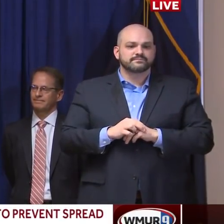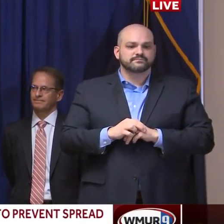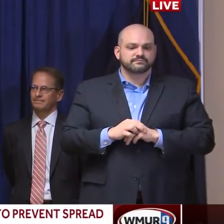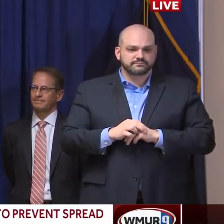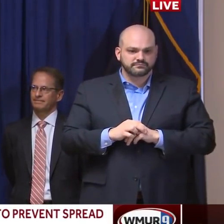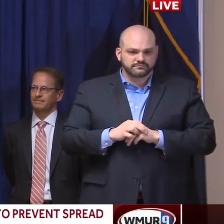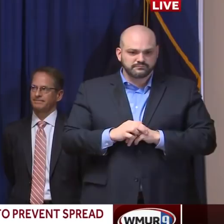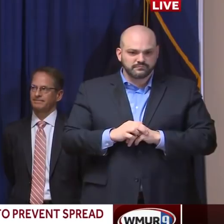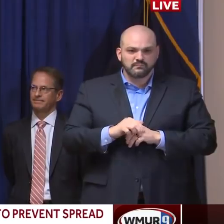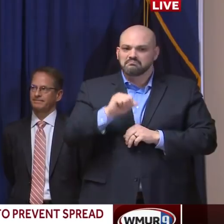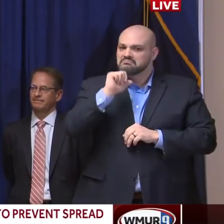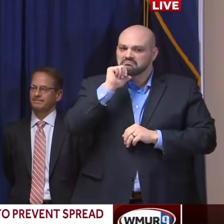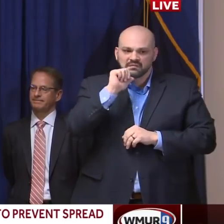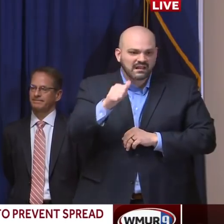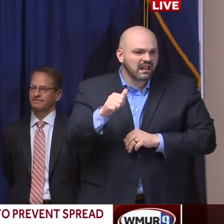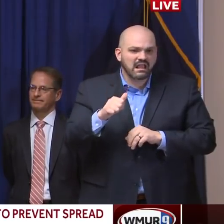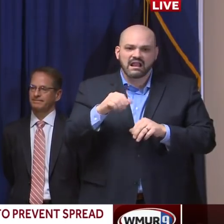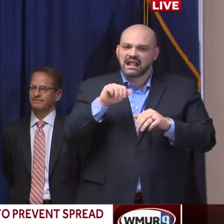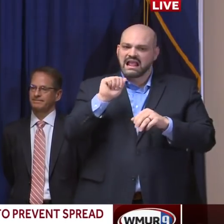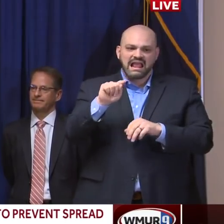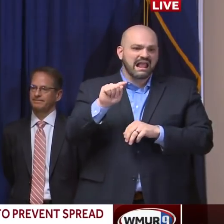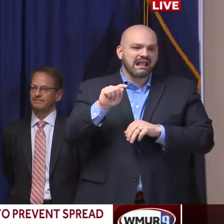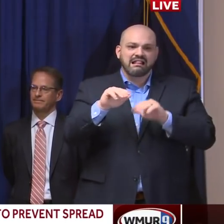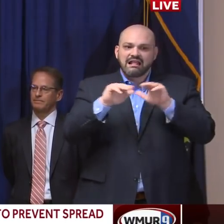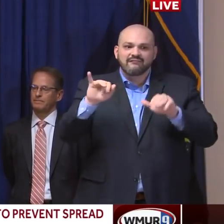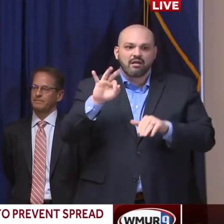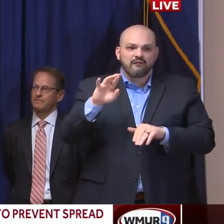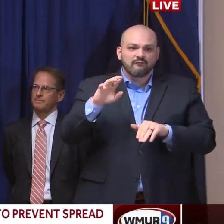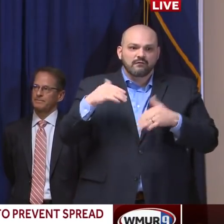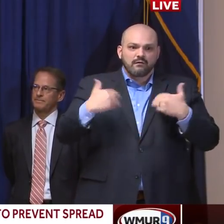THEY ARE BEING BOUGHT AT A HIGH RIGHT NOW BUT HAVE ALSO BEEN COMING IN.